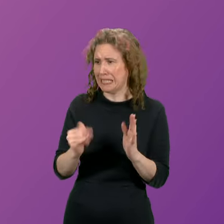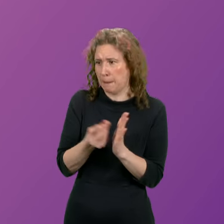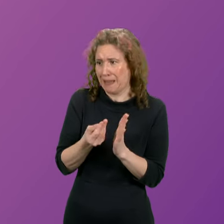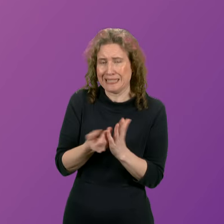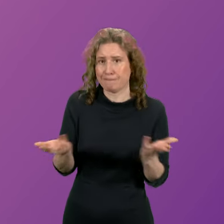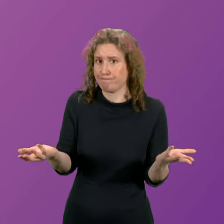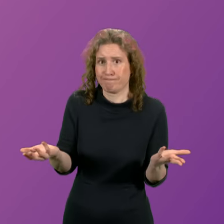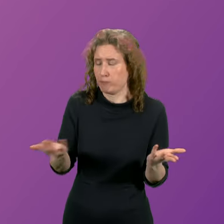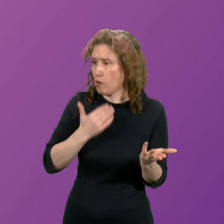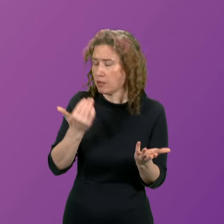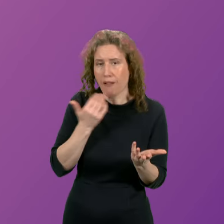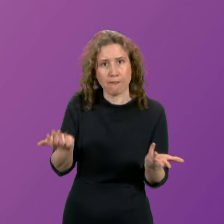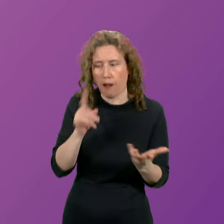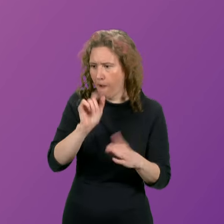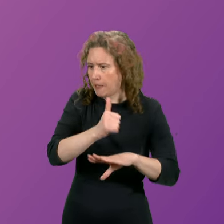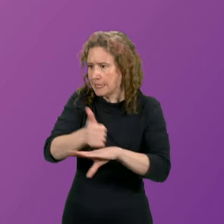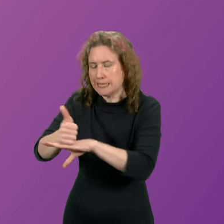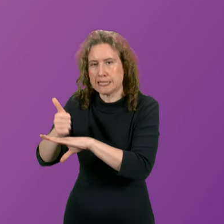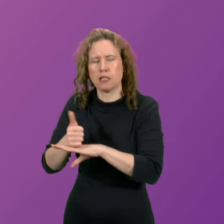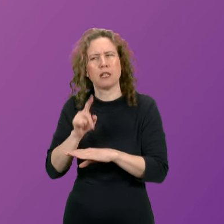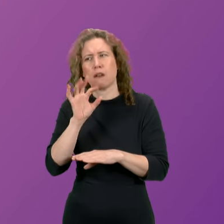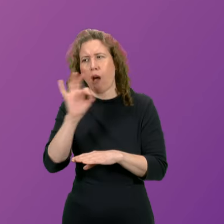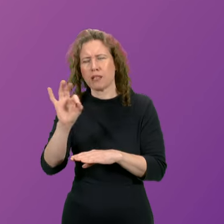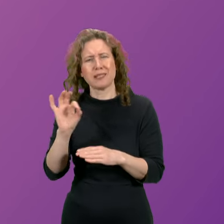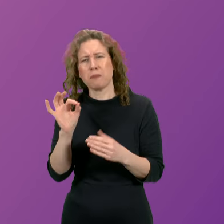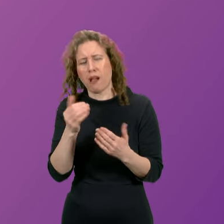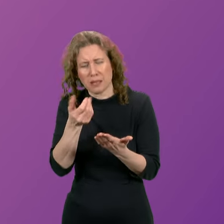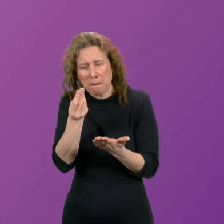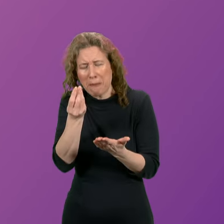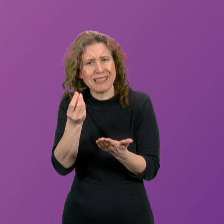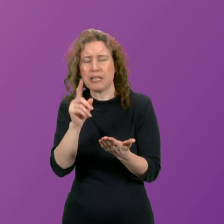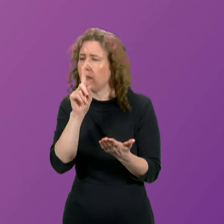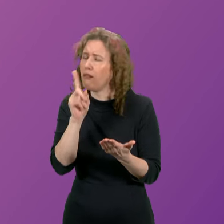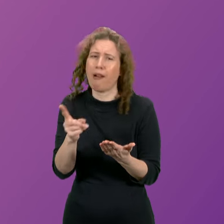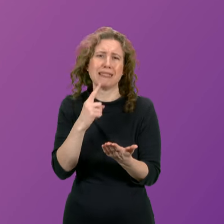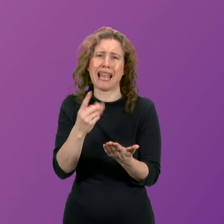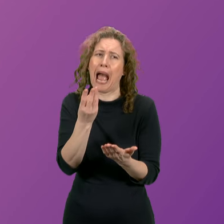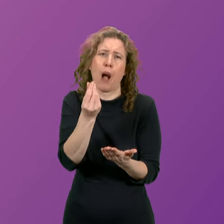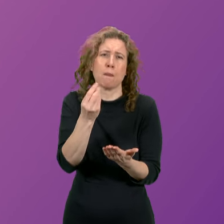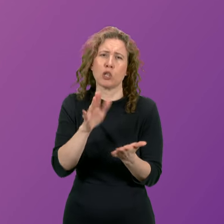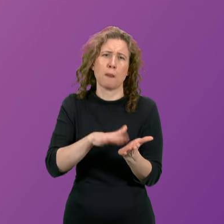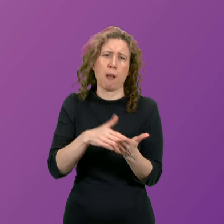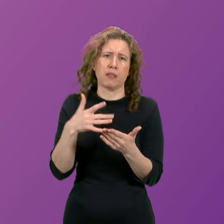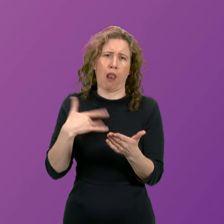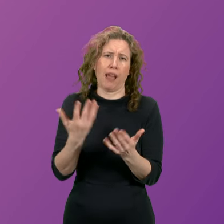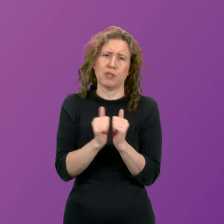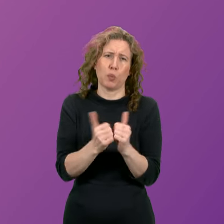major obstacle. What price can we put on mothers’ and babies’ lives? If the Scottish National Party